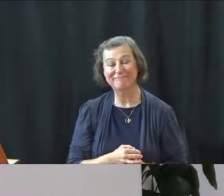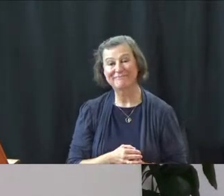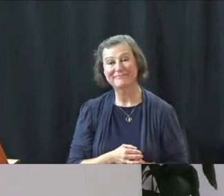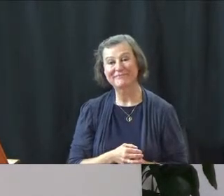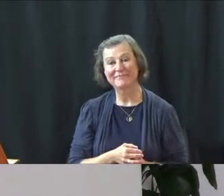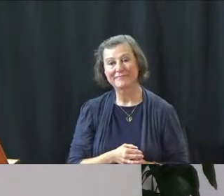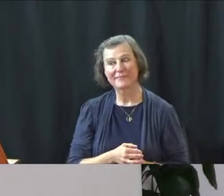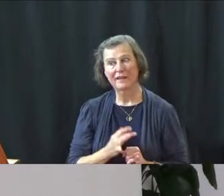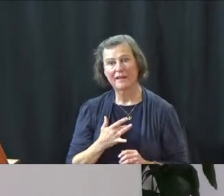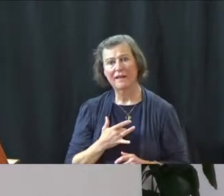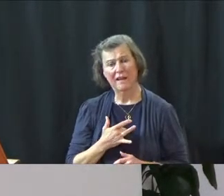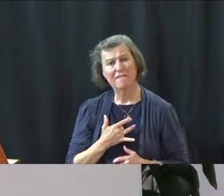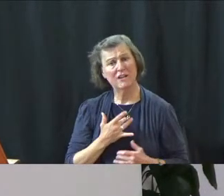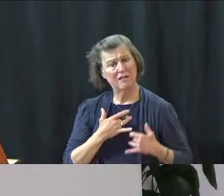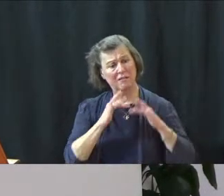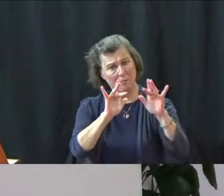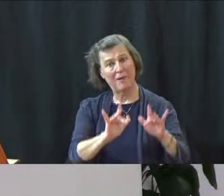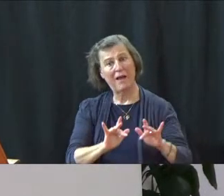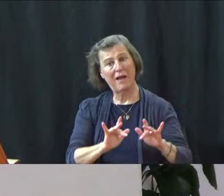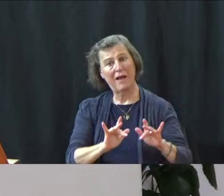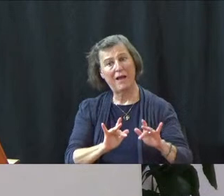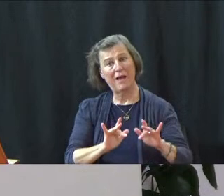I feel compassion for him.